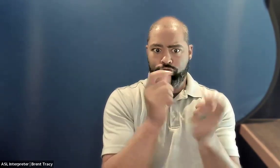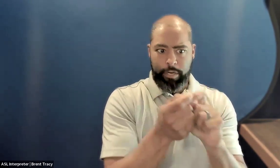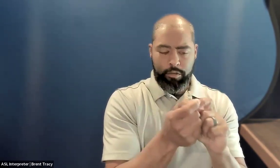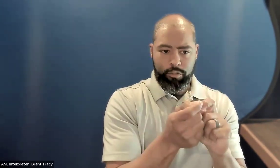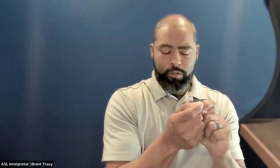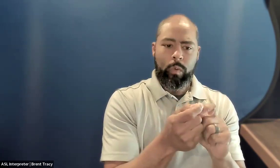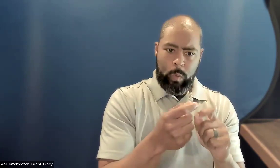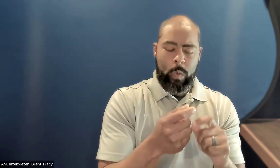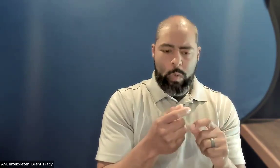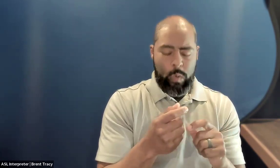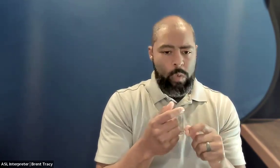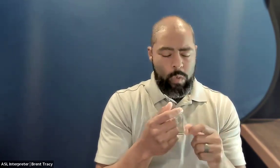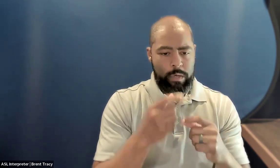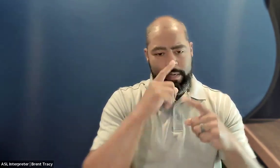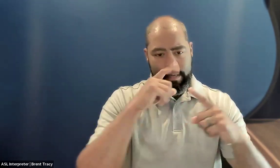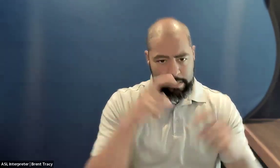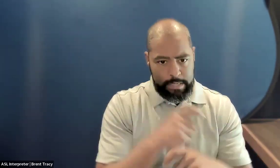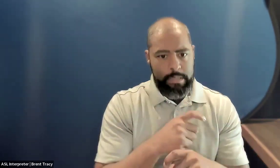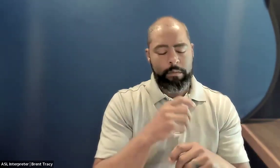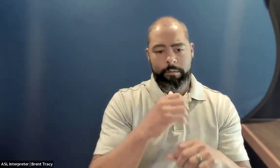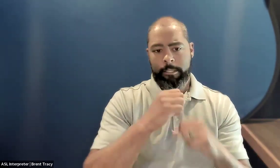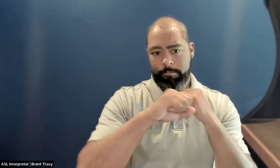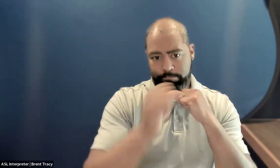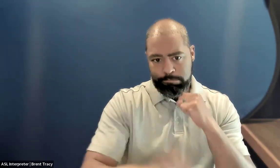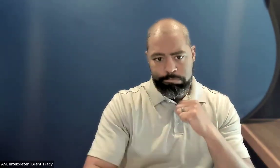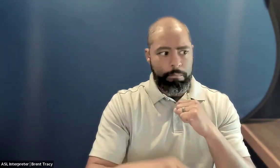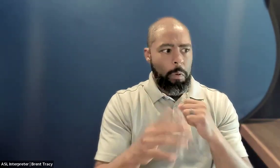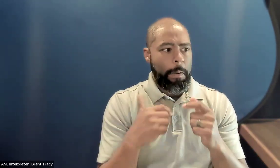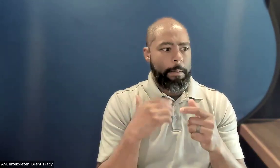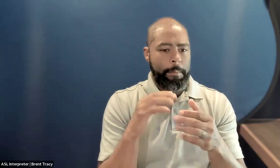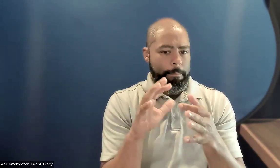did wanna at least mention the possibility of that in this in